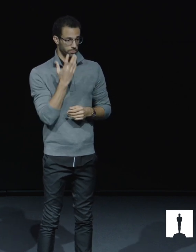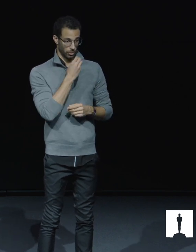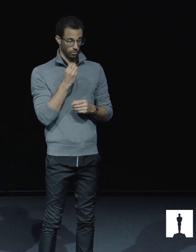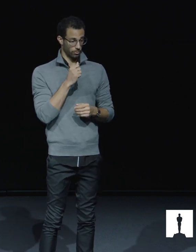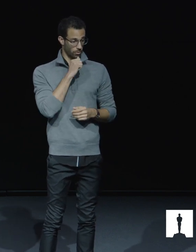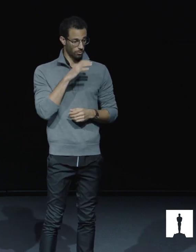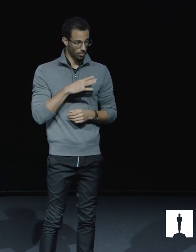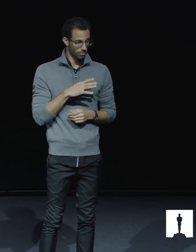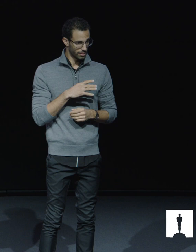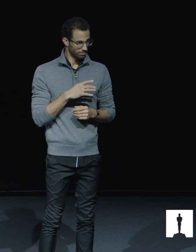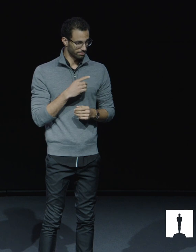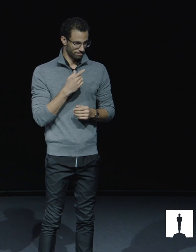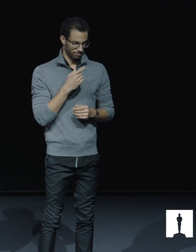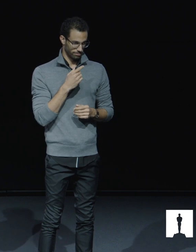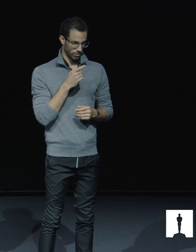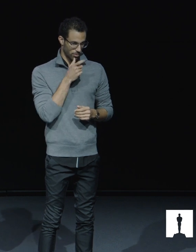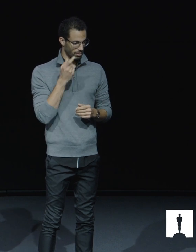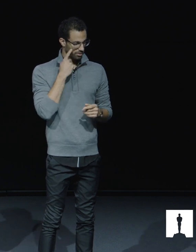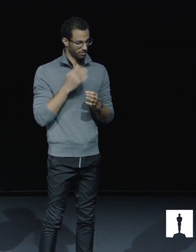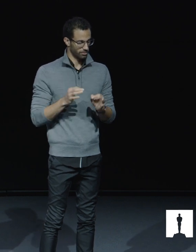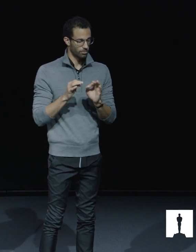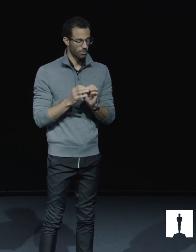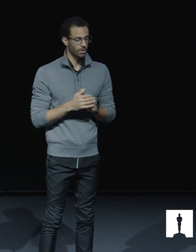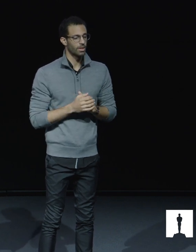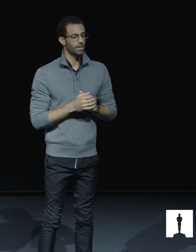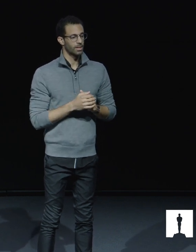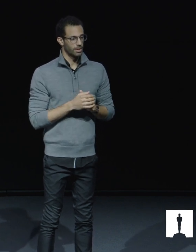as he notes, who took a young Baldwin to film screenings and theater performances. And if